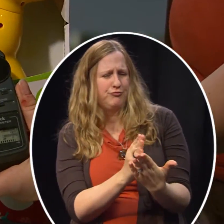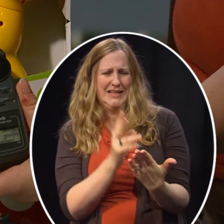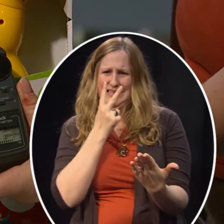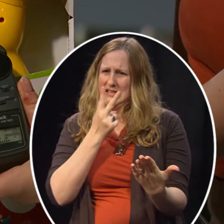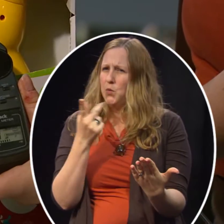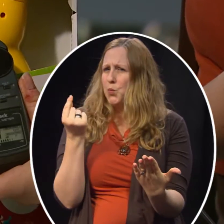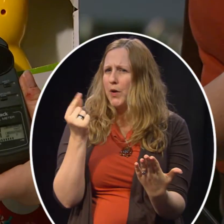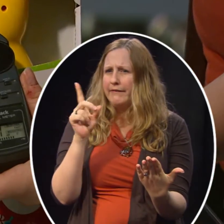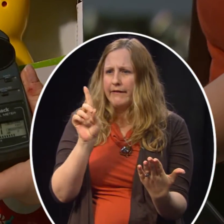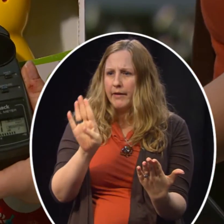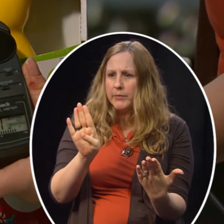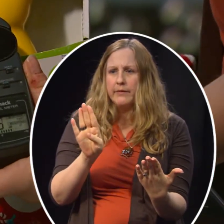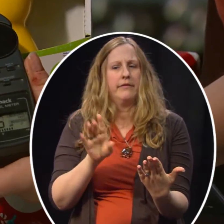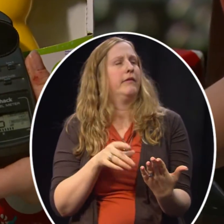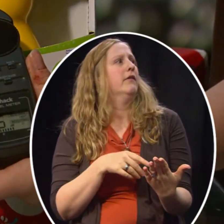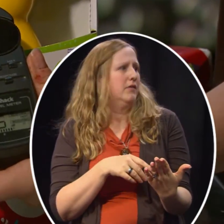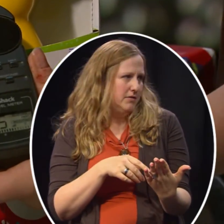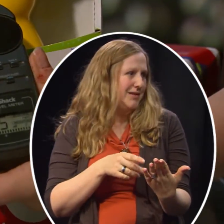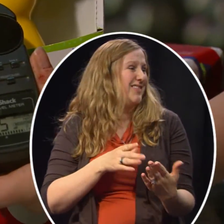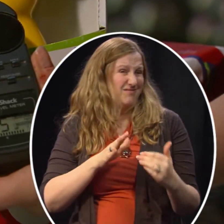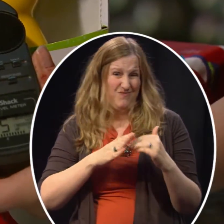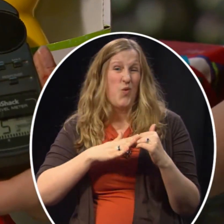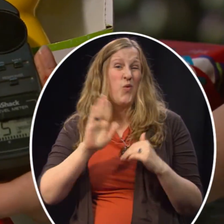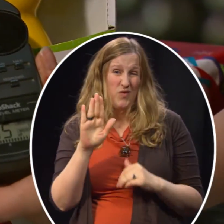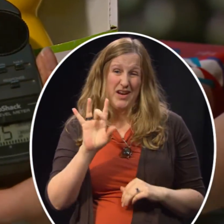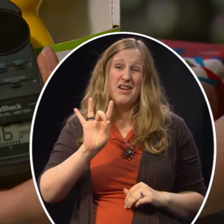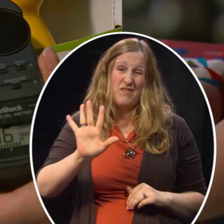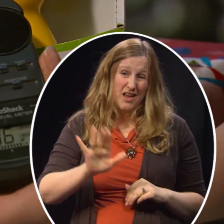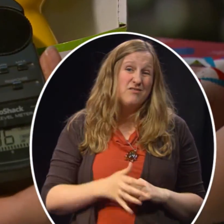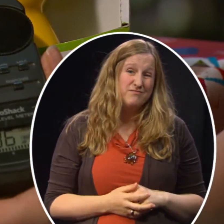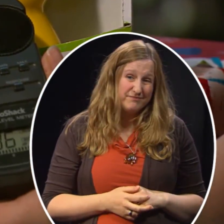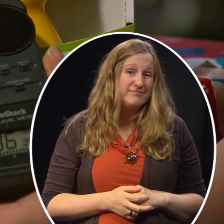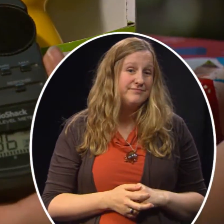decibel meter we’re finding that it’s going well over 85 decibels.